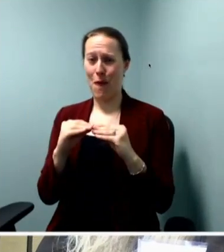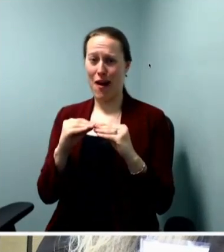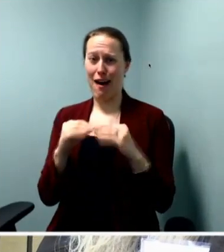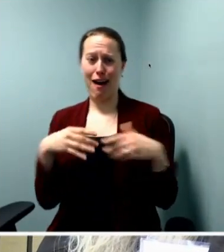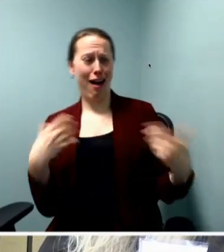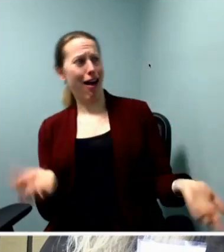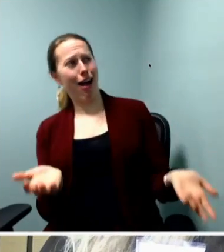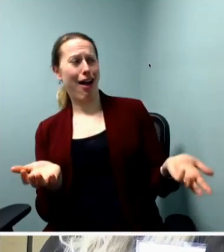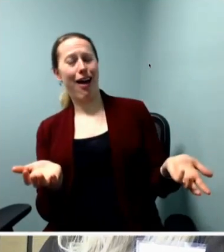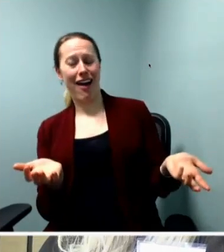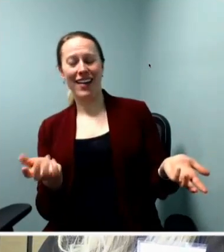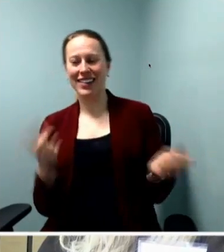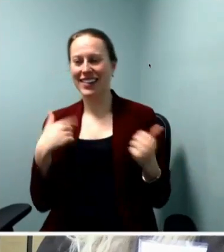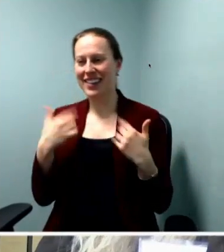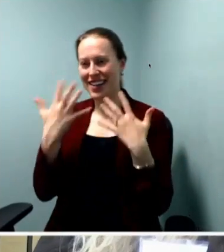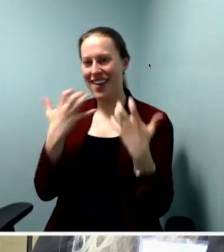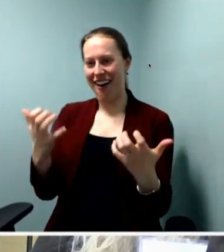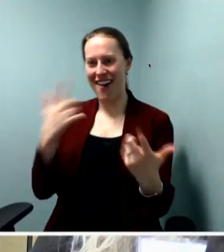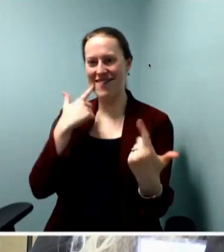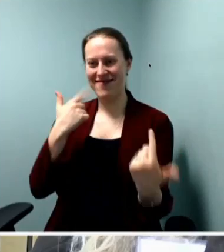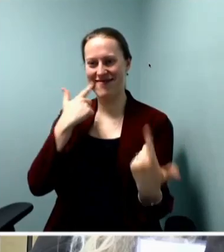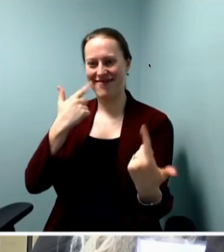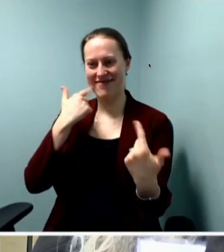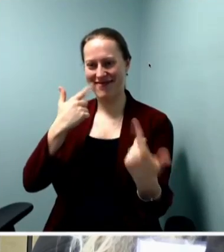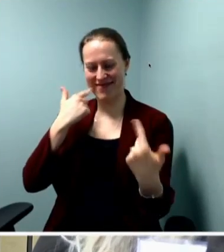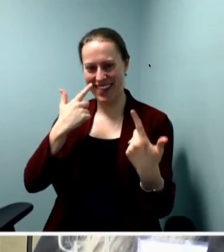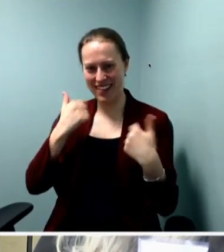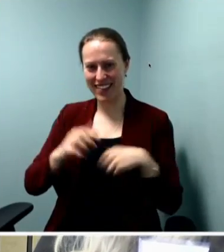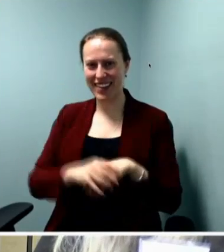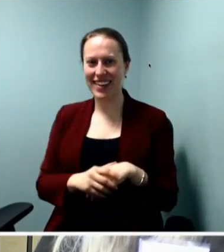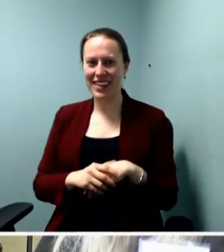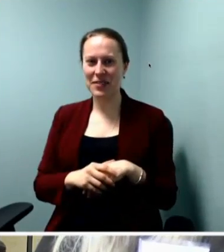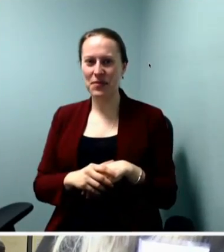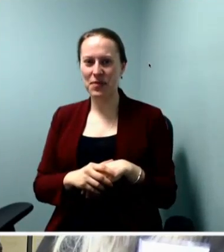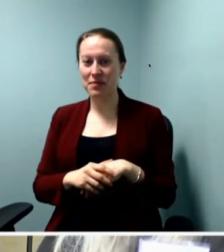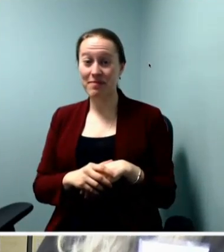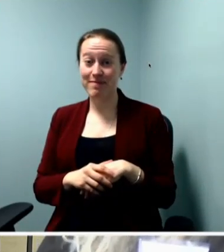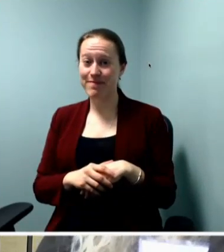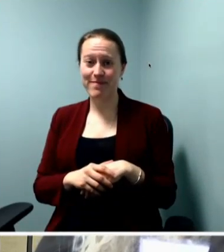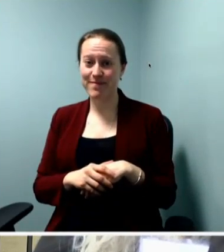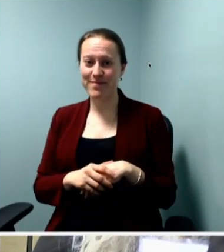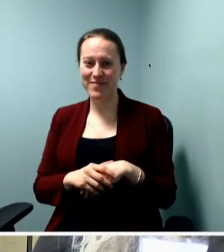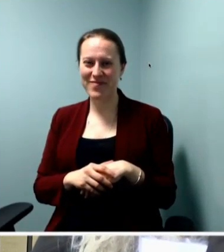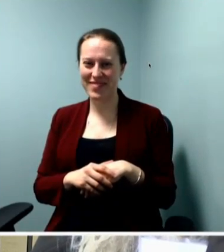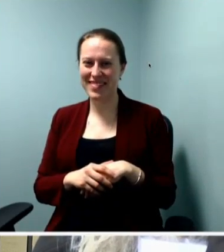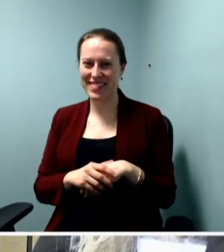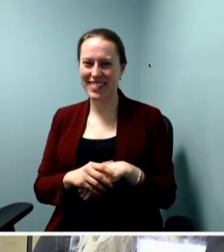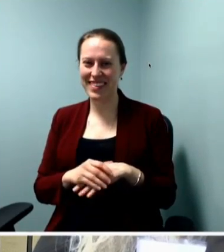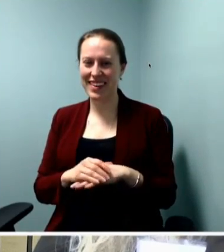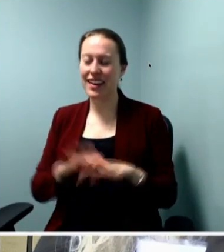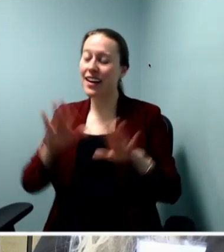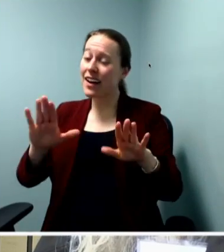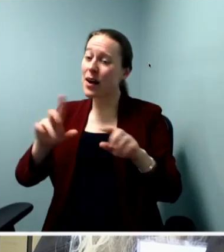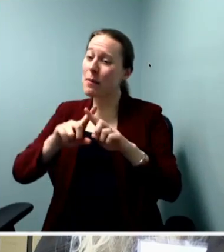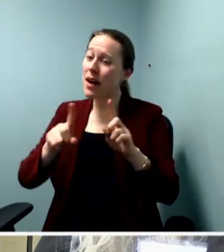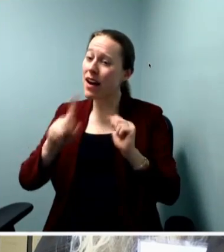(woman) That's not true. But-- - (man) I got you. But the reality is that what teachers--